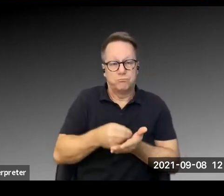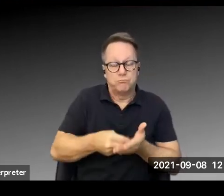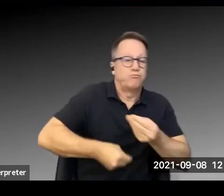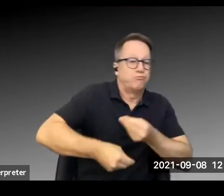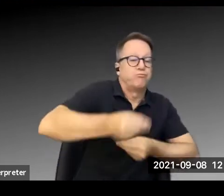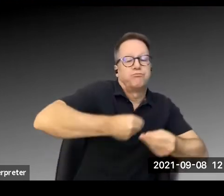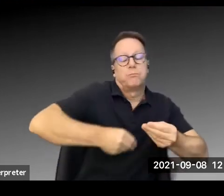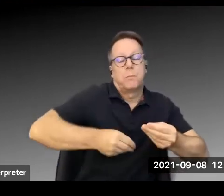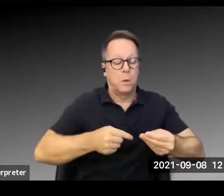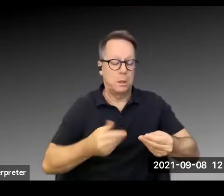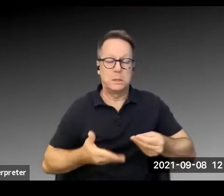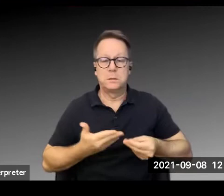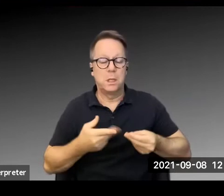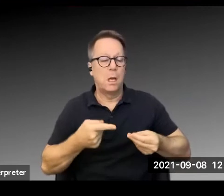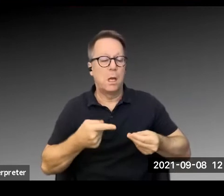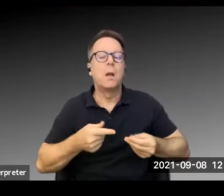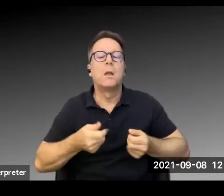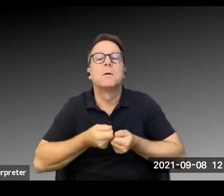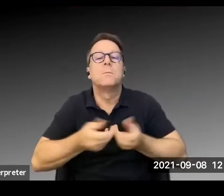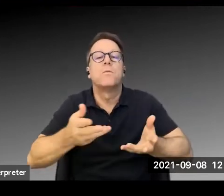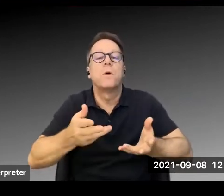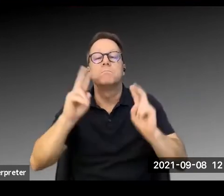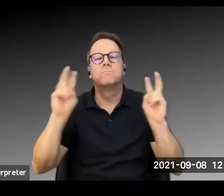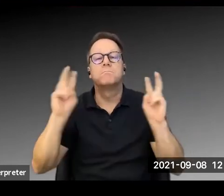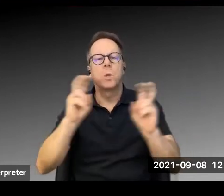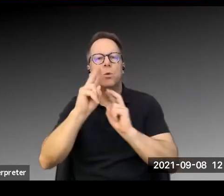That would be too easy to suggest that that is the only problem.